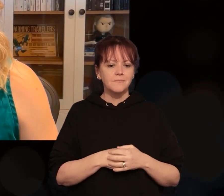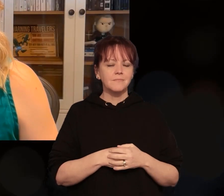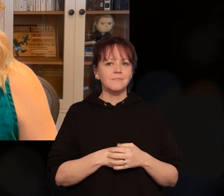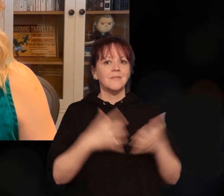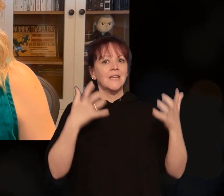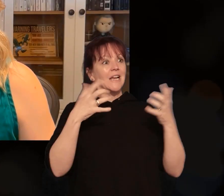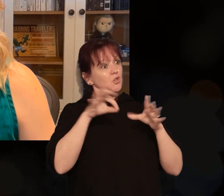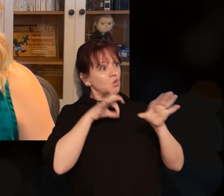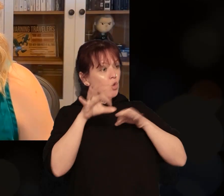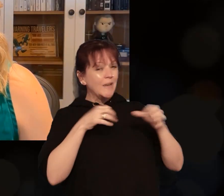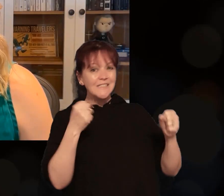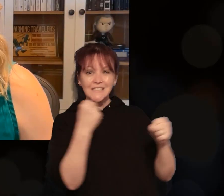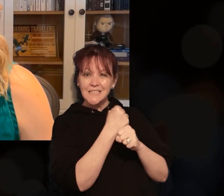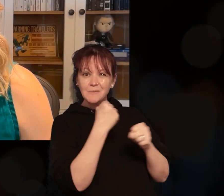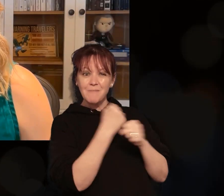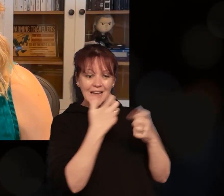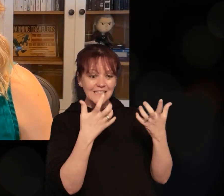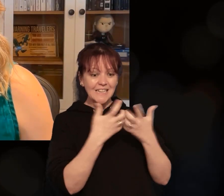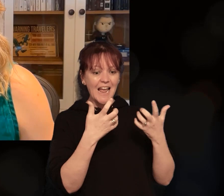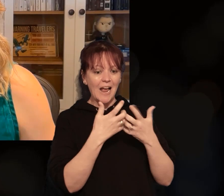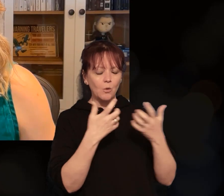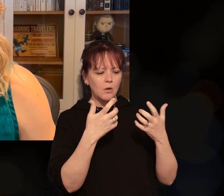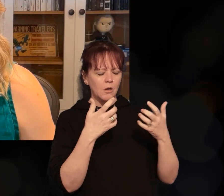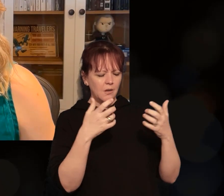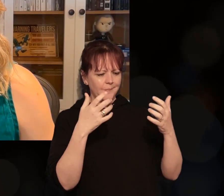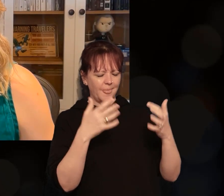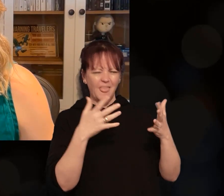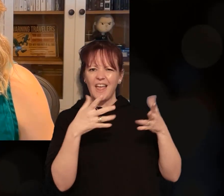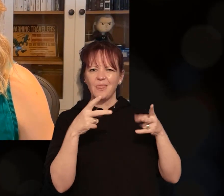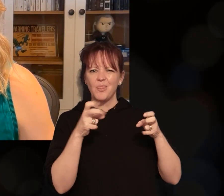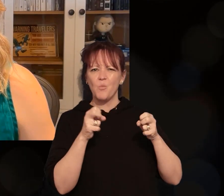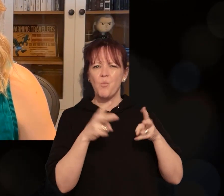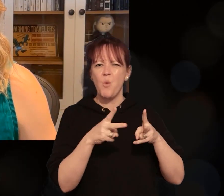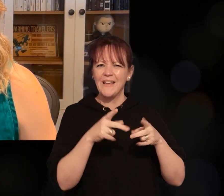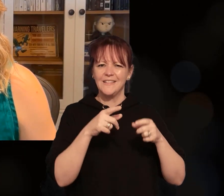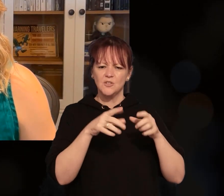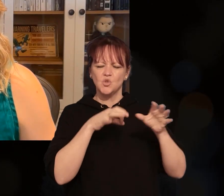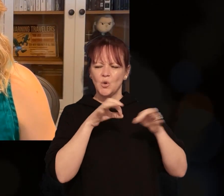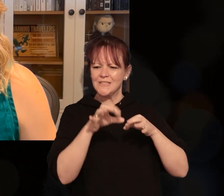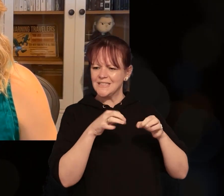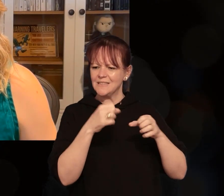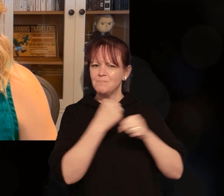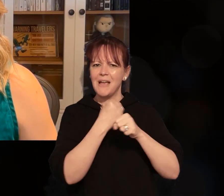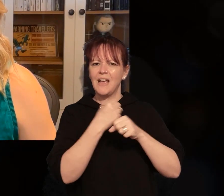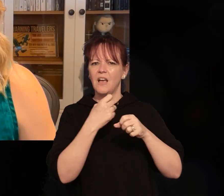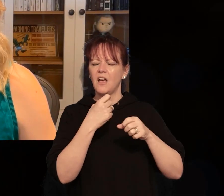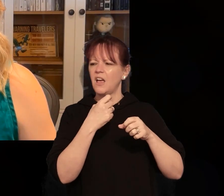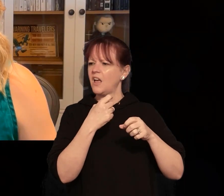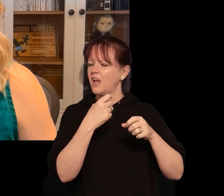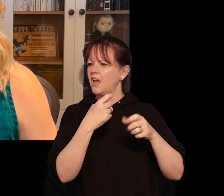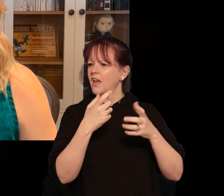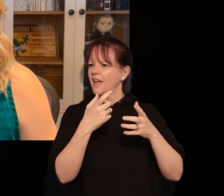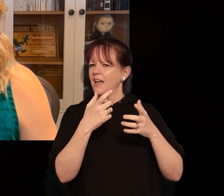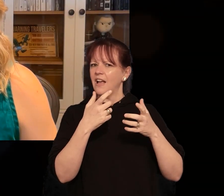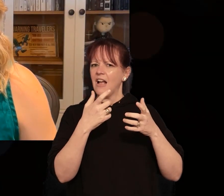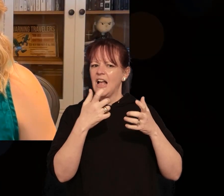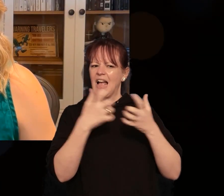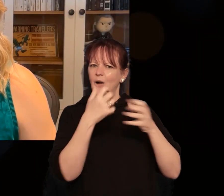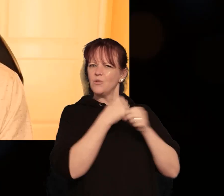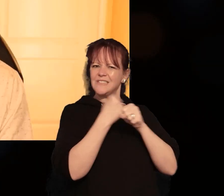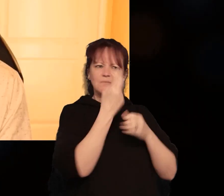The way that choice is made, and the way... The way that... The way that choice is made in... The way games are designed.